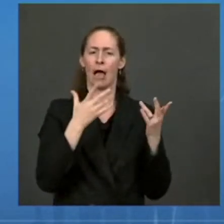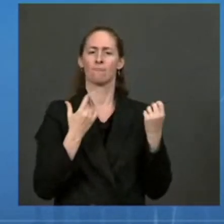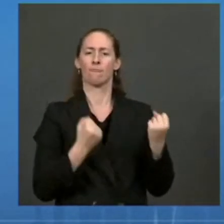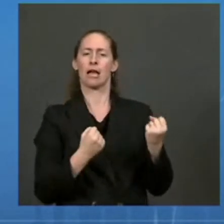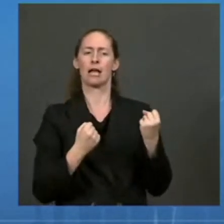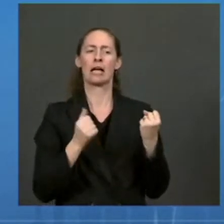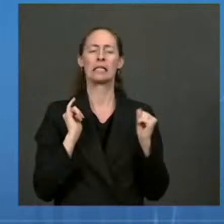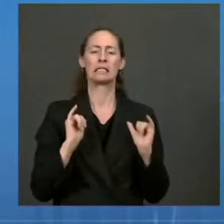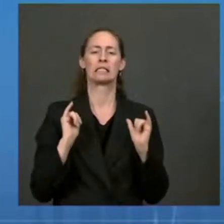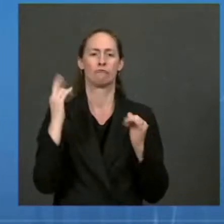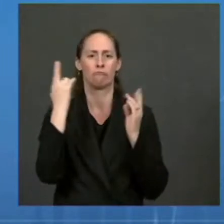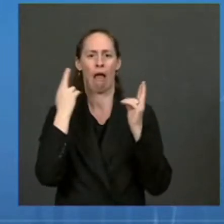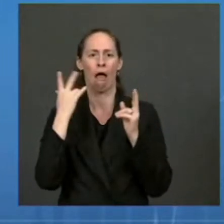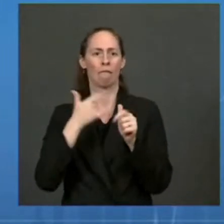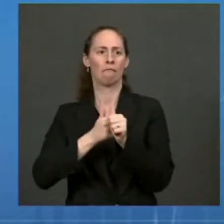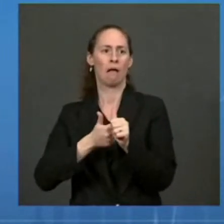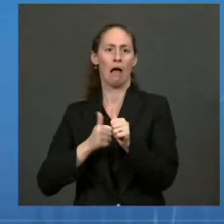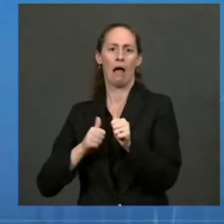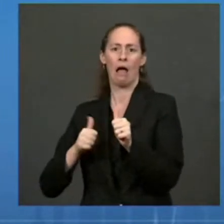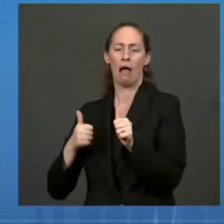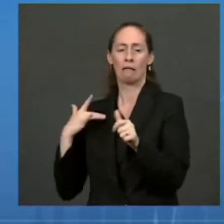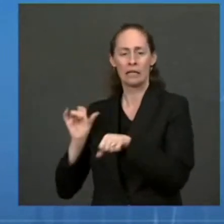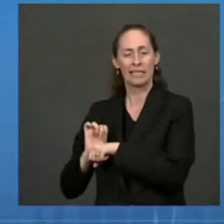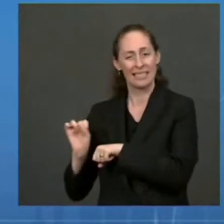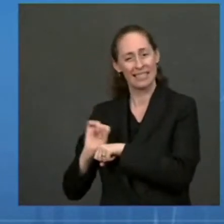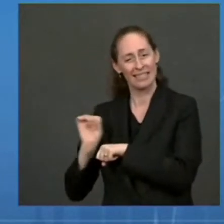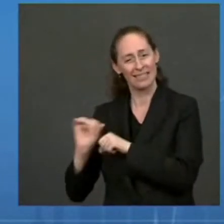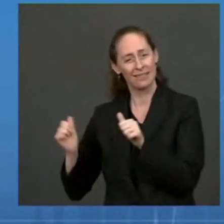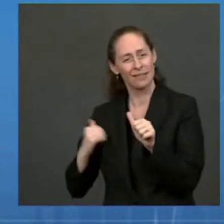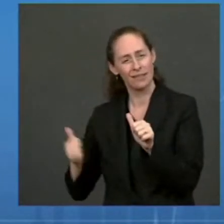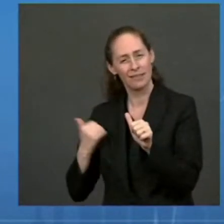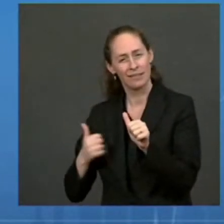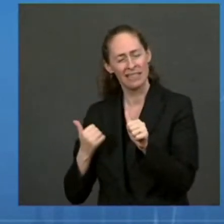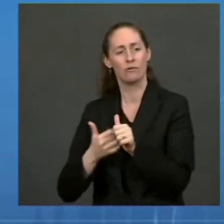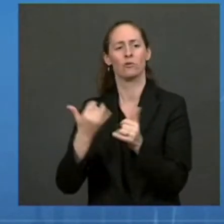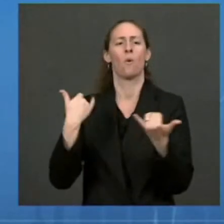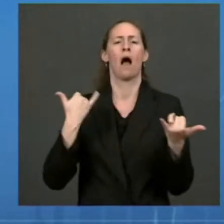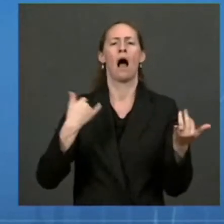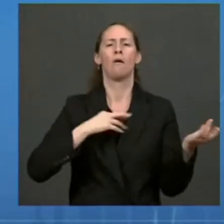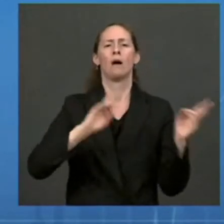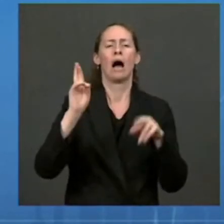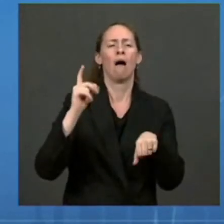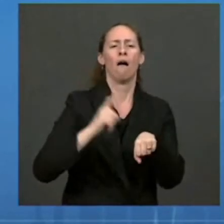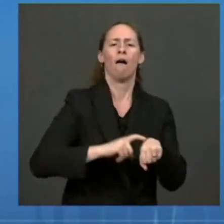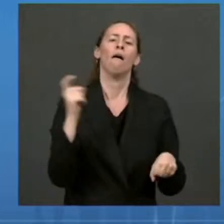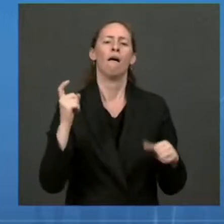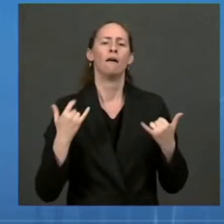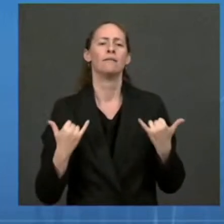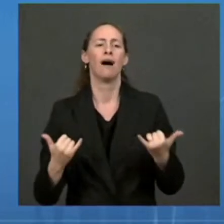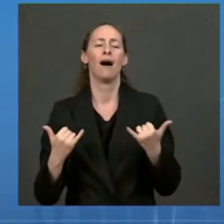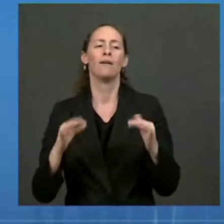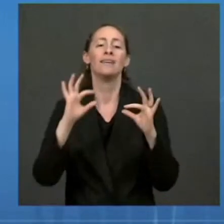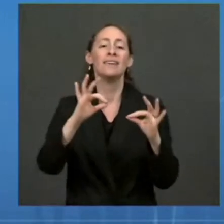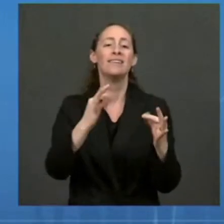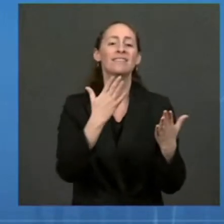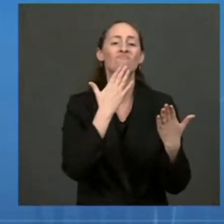STRONG PLAN IN PLACE. WE SAW THERE WAS A LAG IN TES OF GETTING SHOTS IN ARMS AND WE